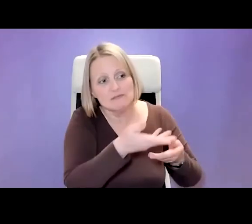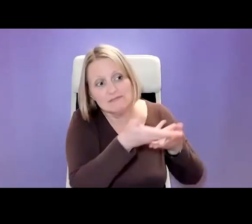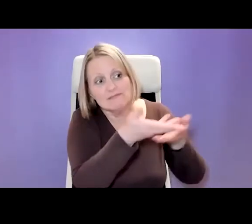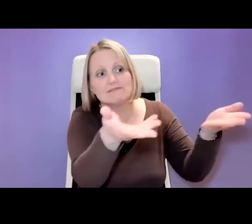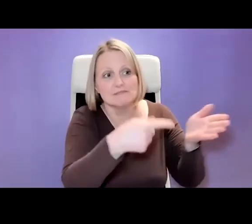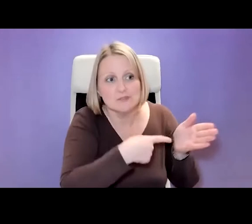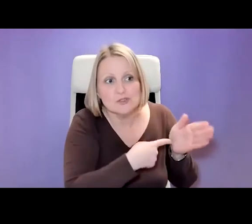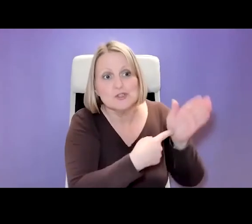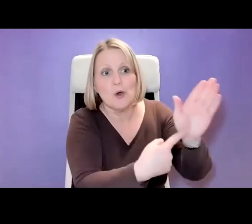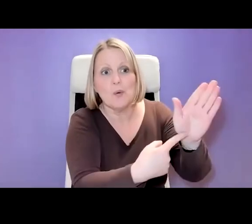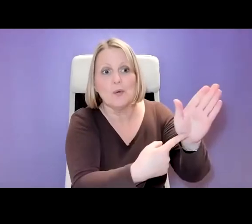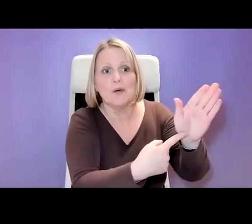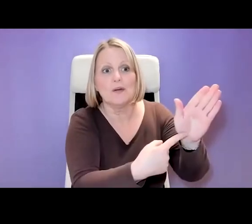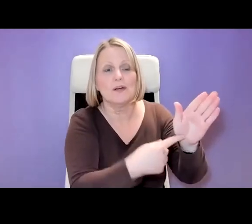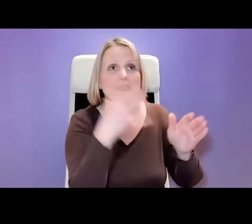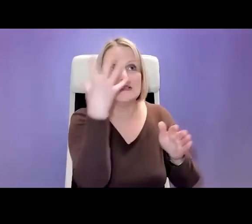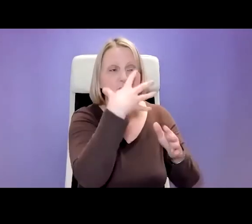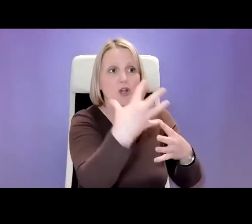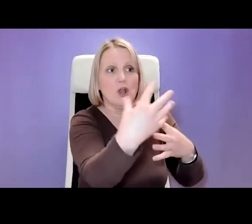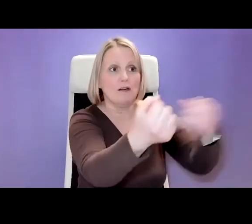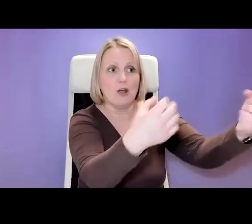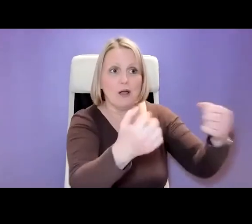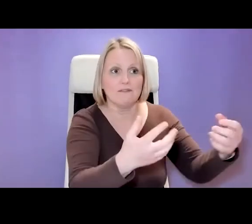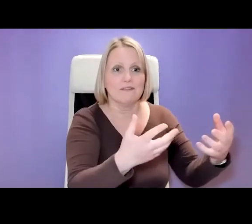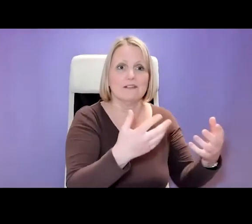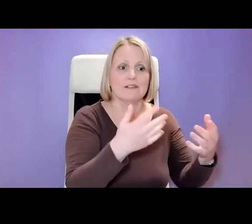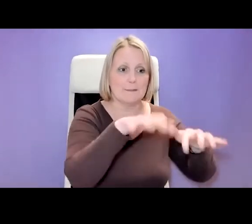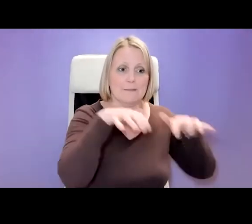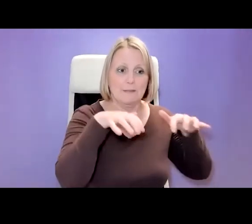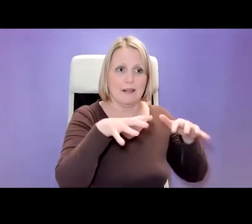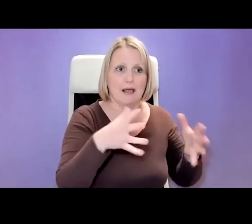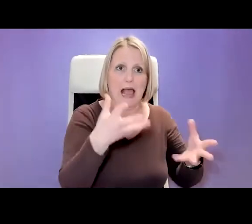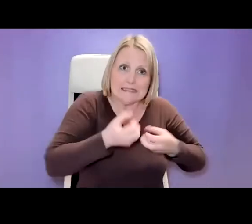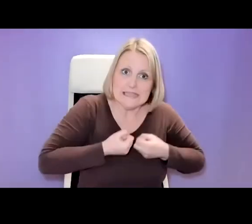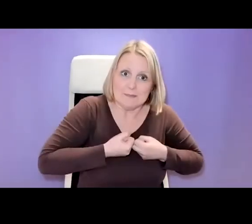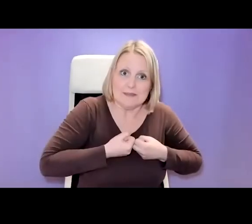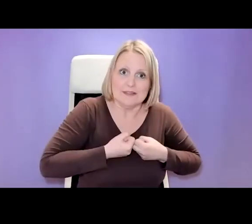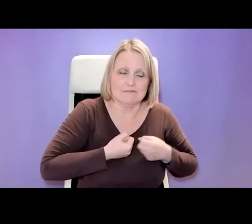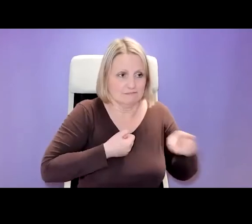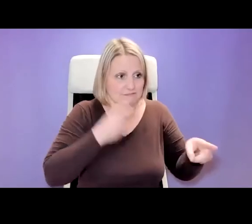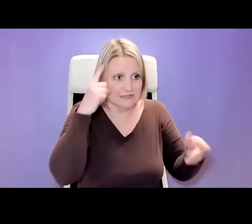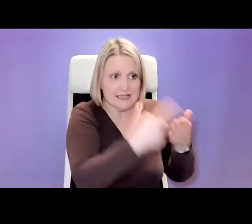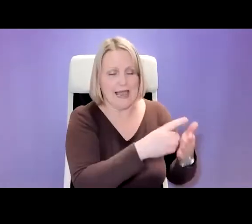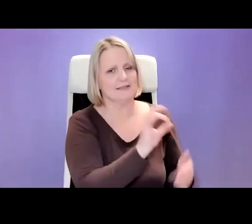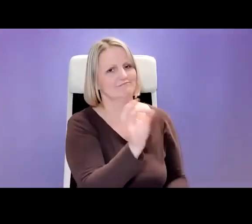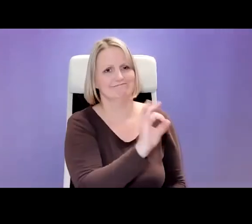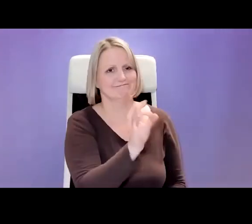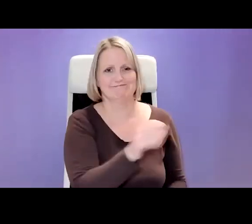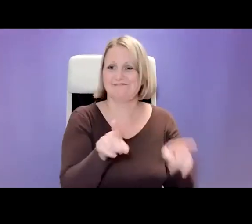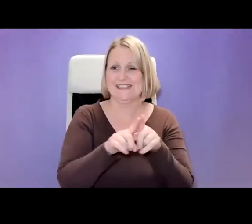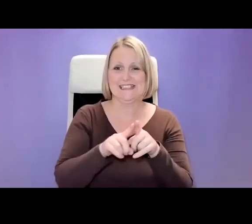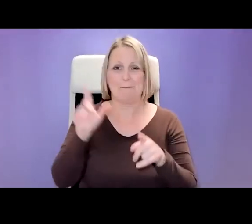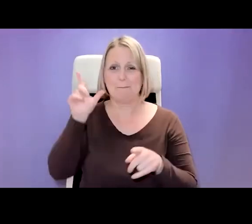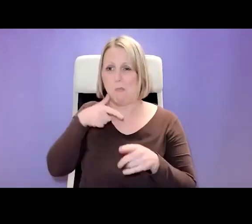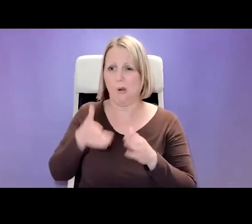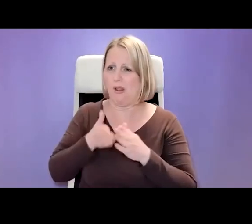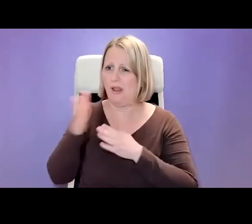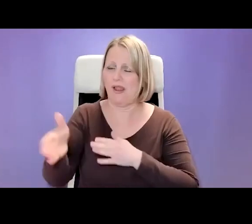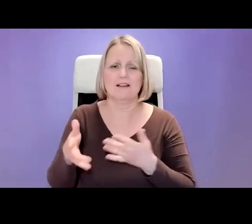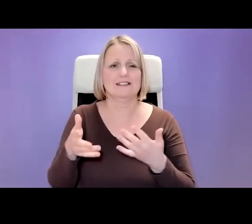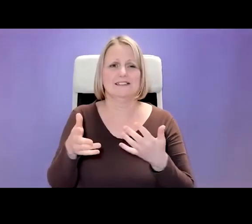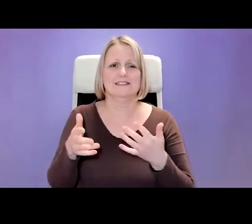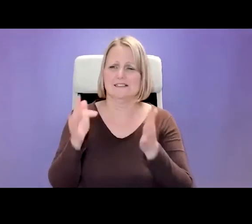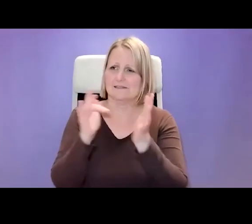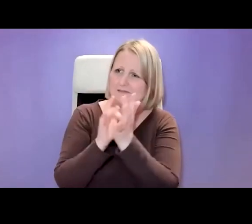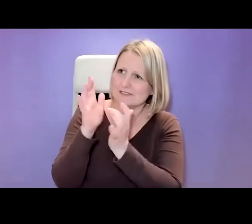were received or not wasn't up to him anymore than it was up to Paul whether his preaching of Christ and him crucified struck home in the hearts of those who heard him teach and preach.